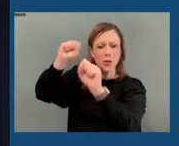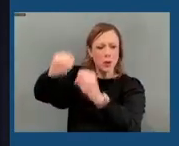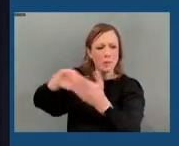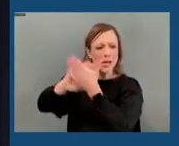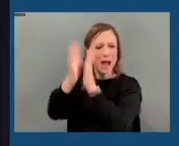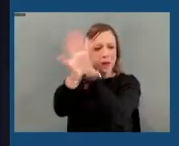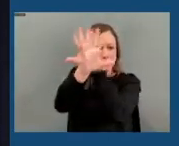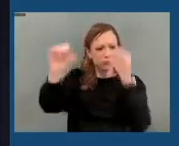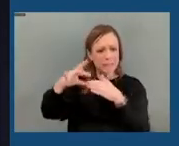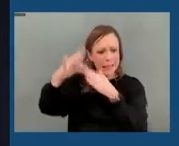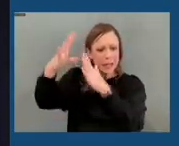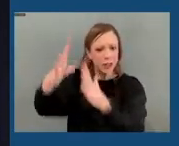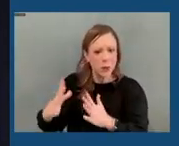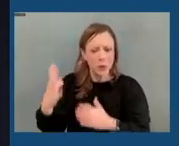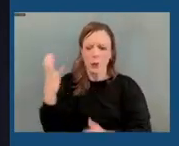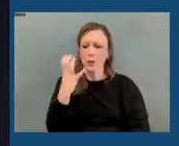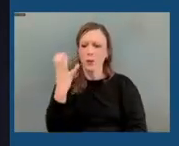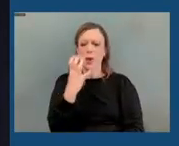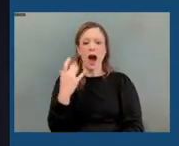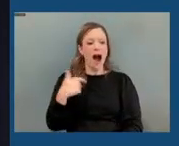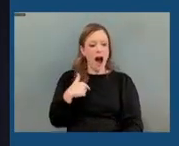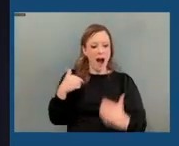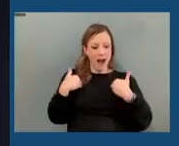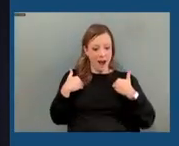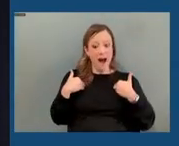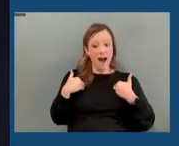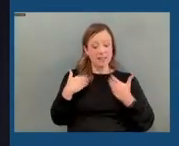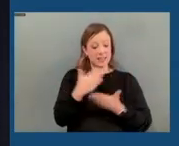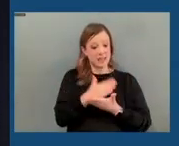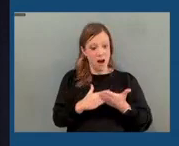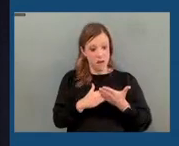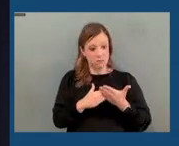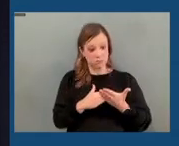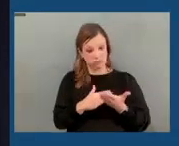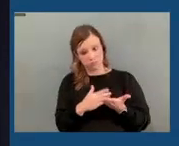uh, I had correspondence before I left, um, uh, and